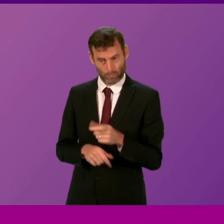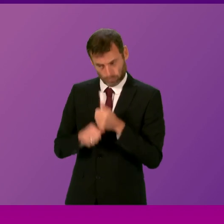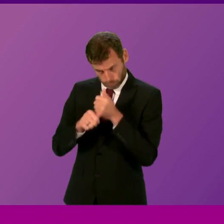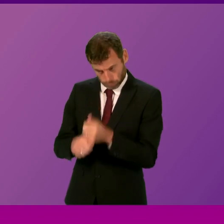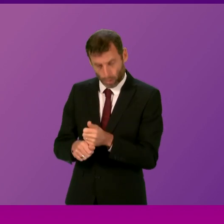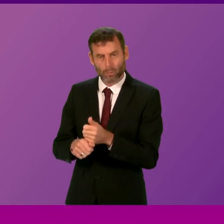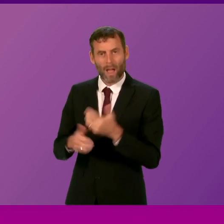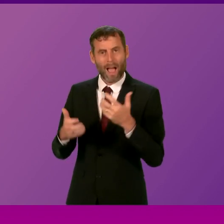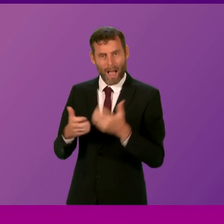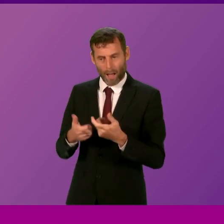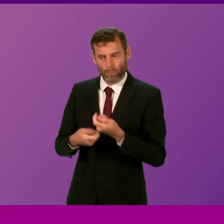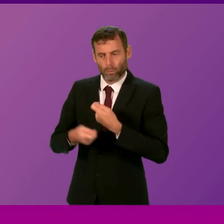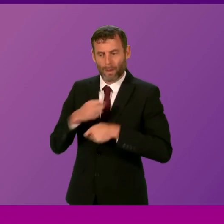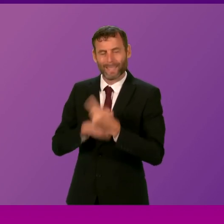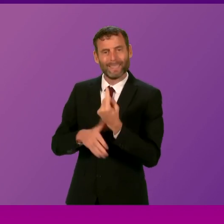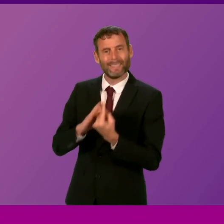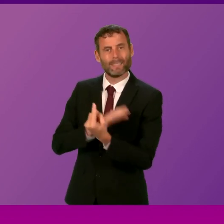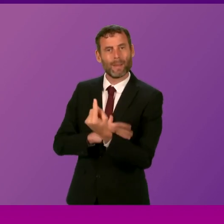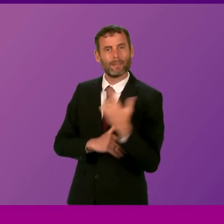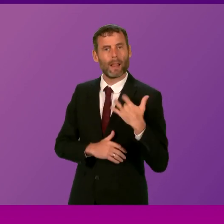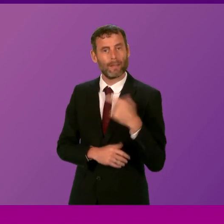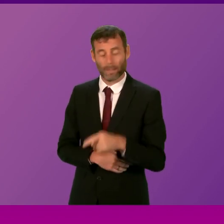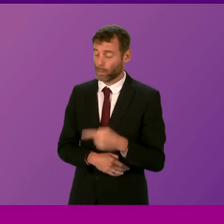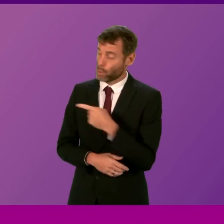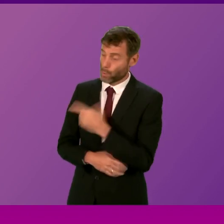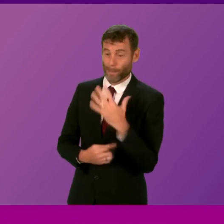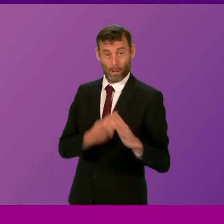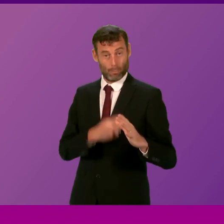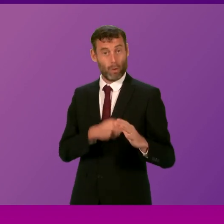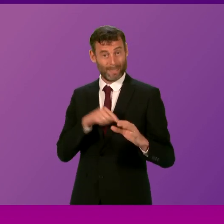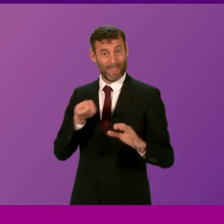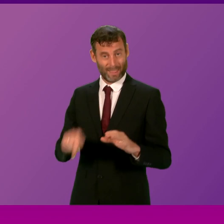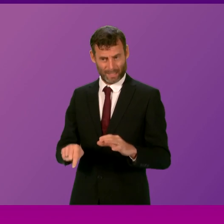living. We are a year on from that. When will the promise be fulfilled?